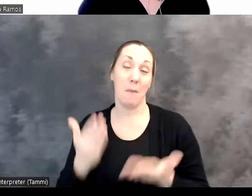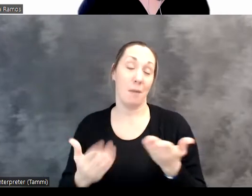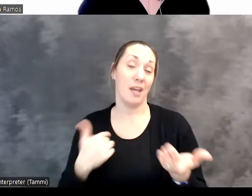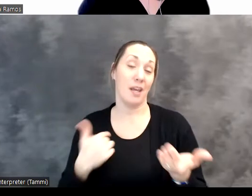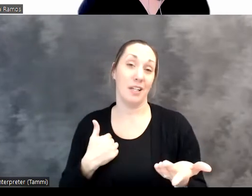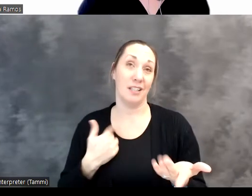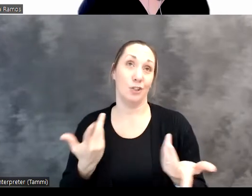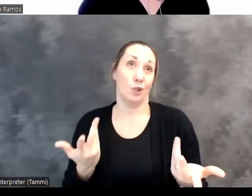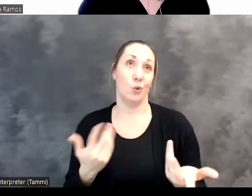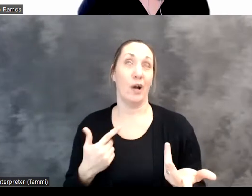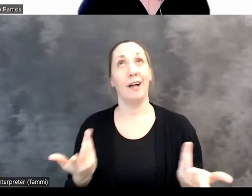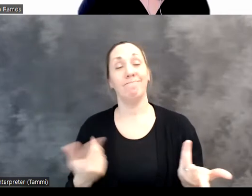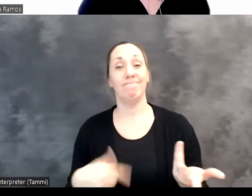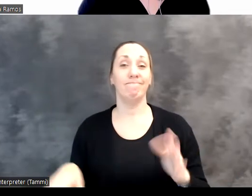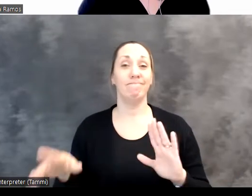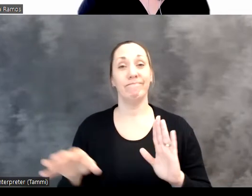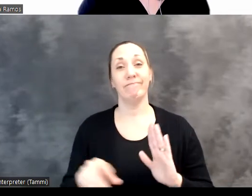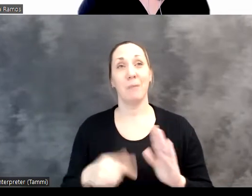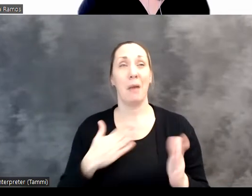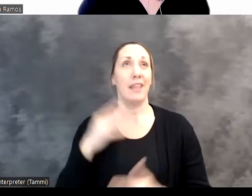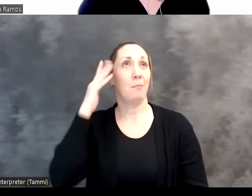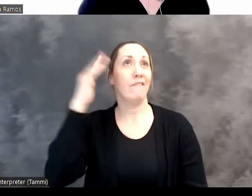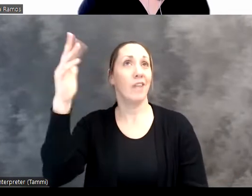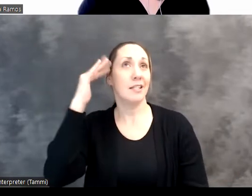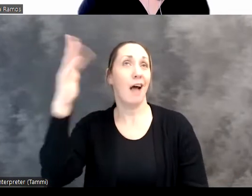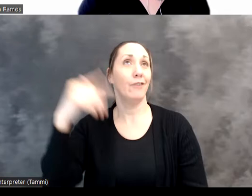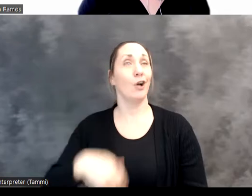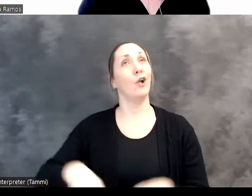those stories because that's all science is.